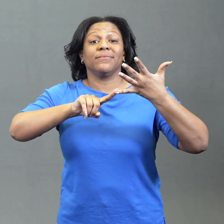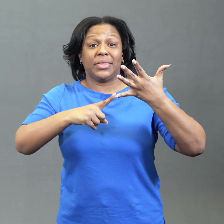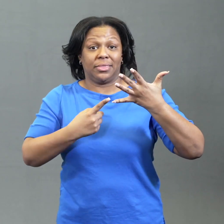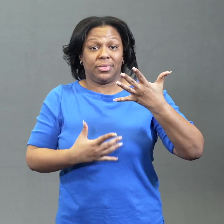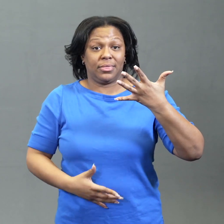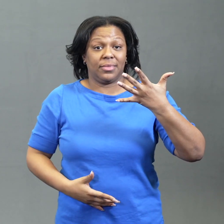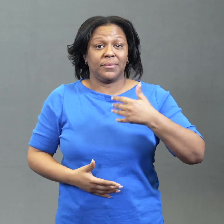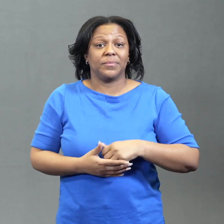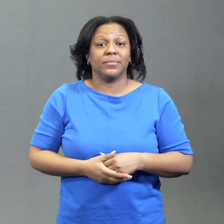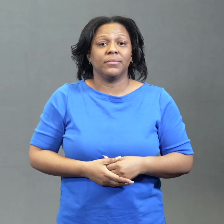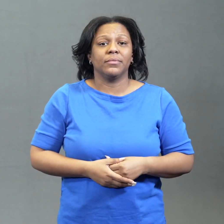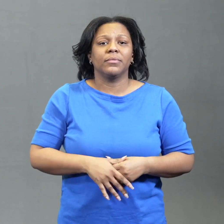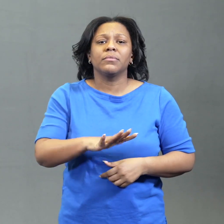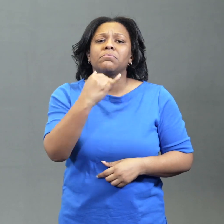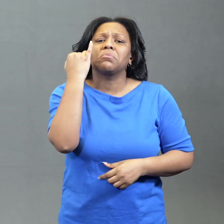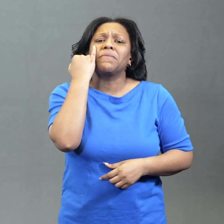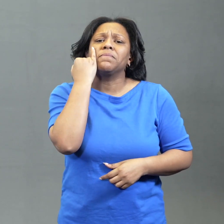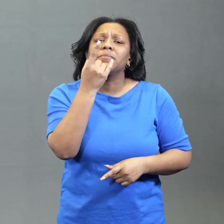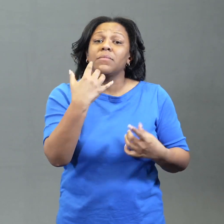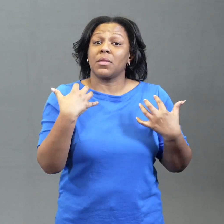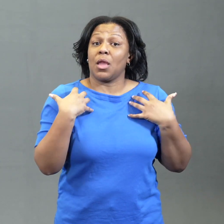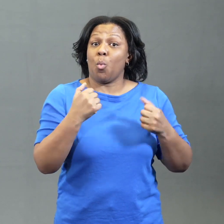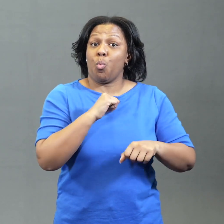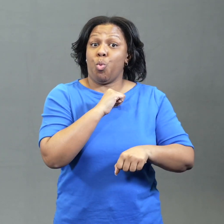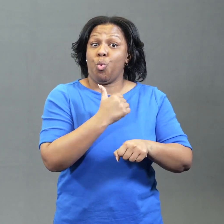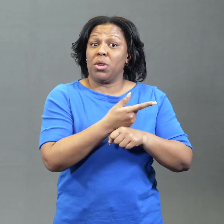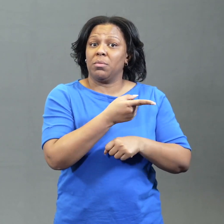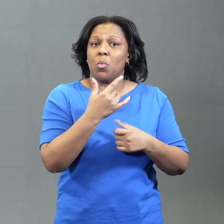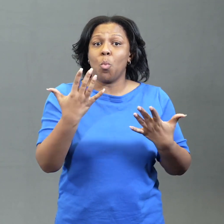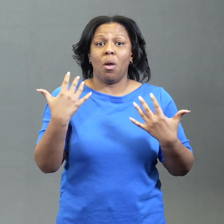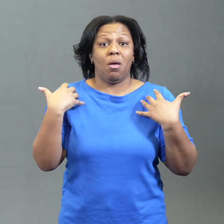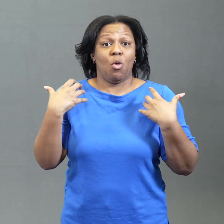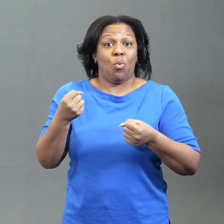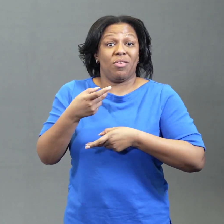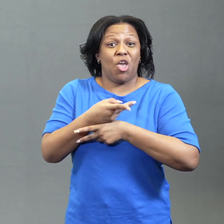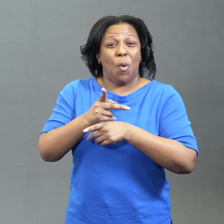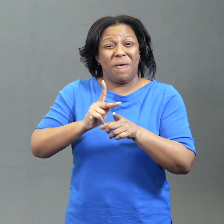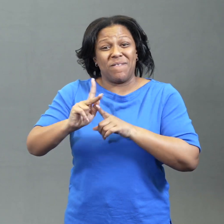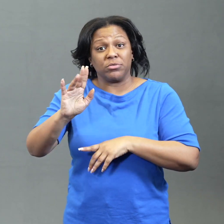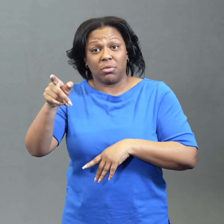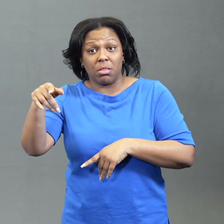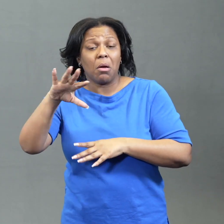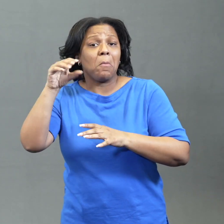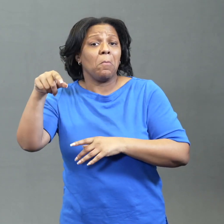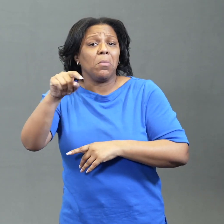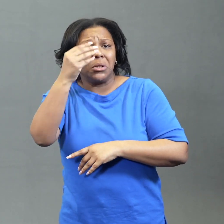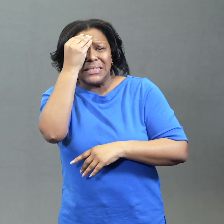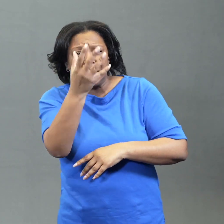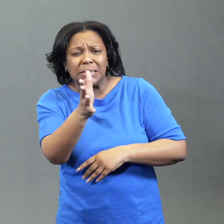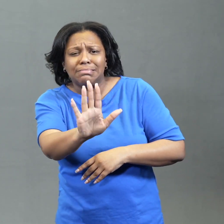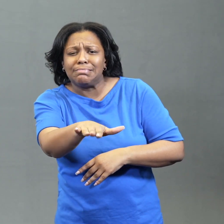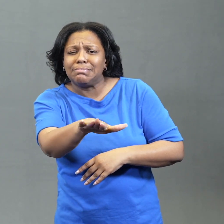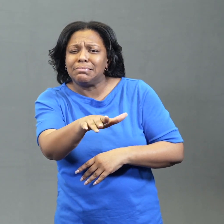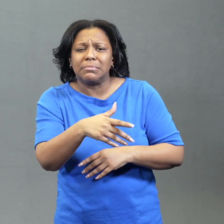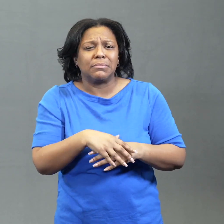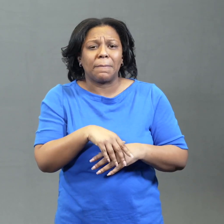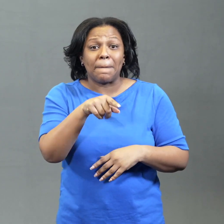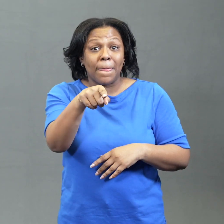5. If a health authority or health care professional says that you